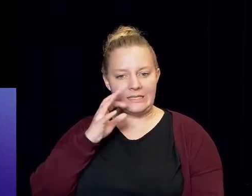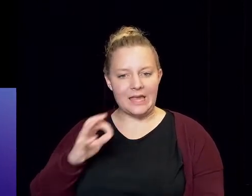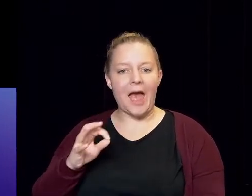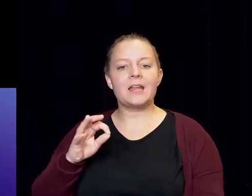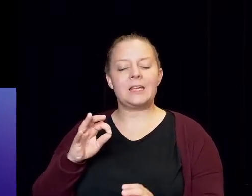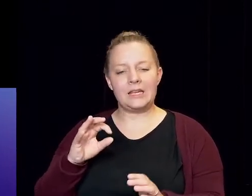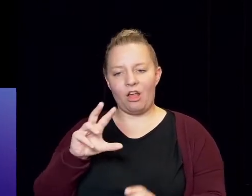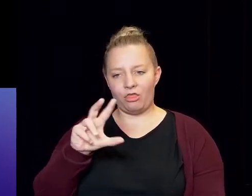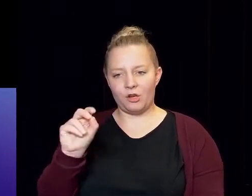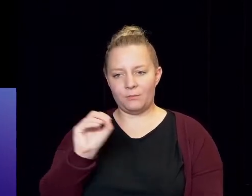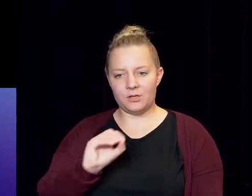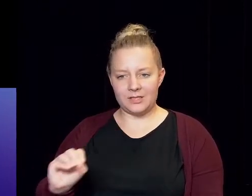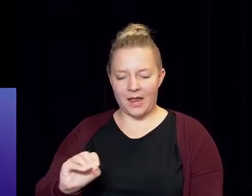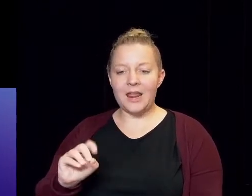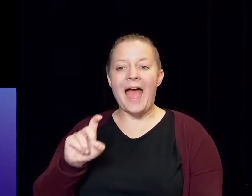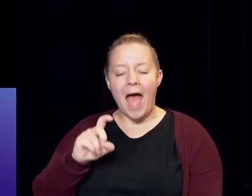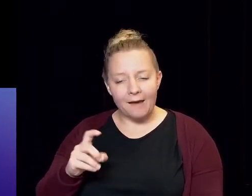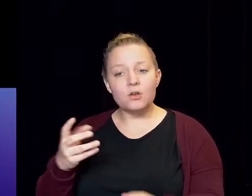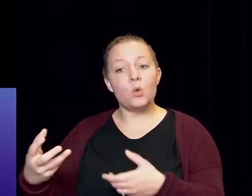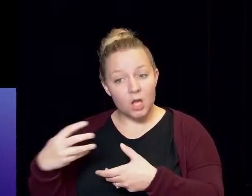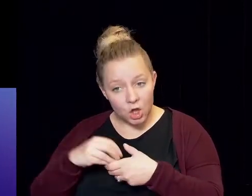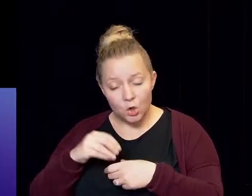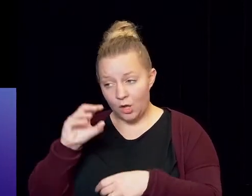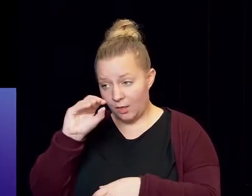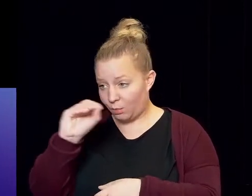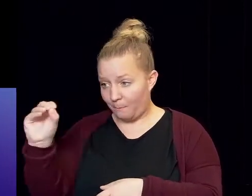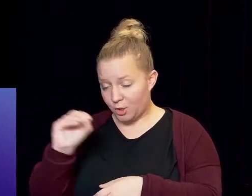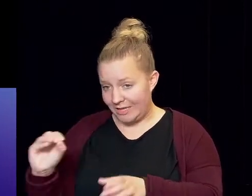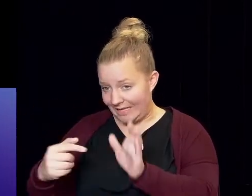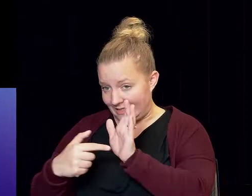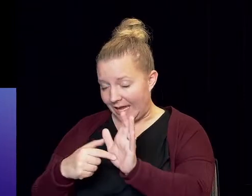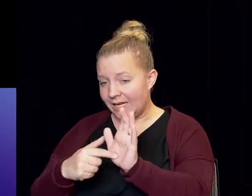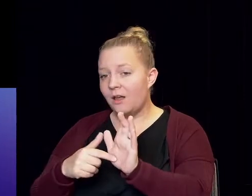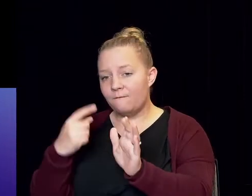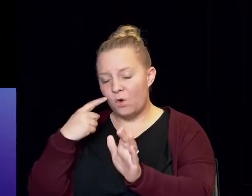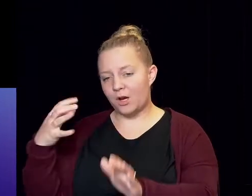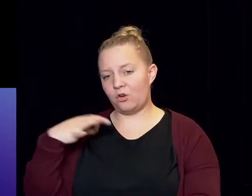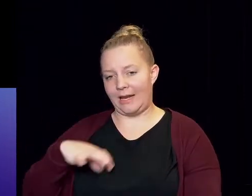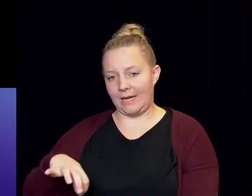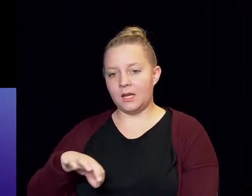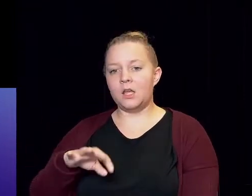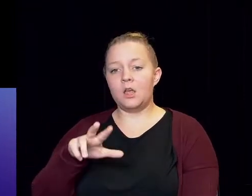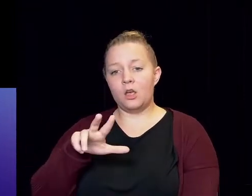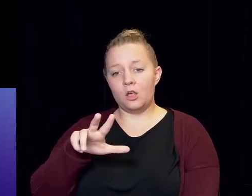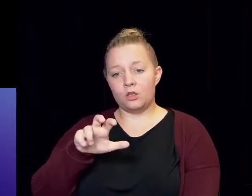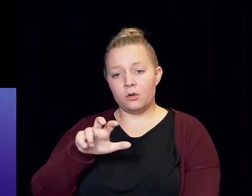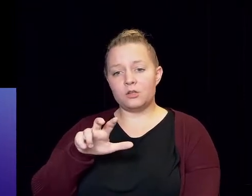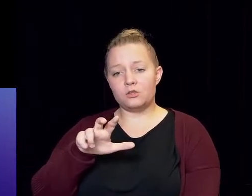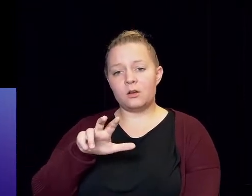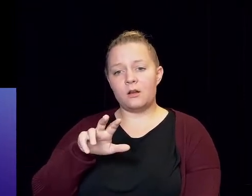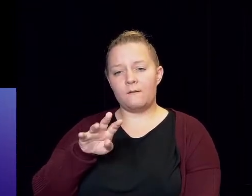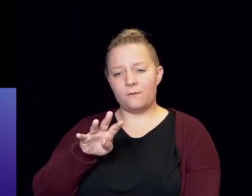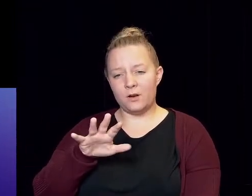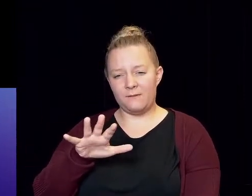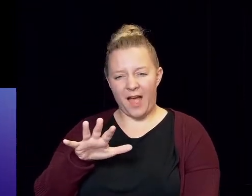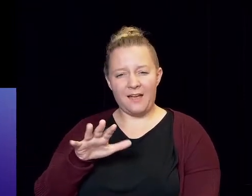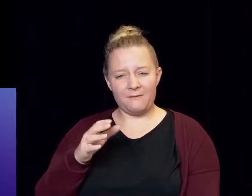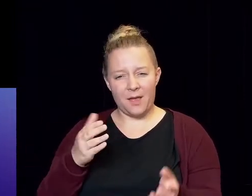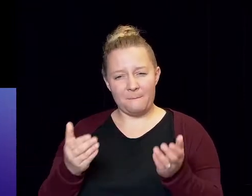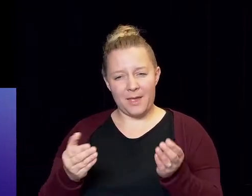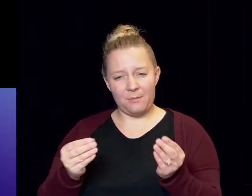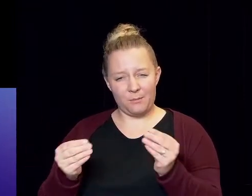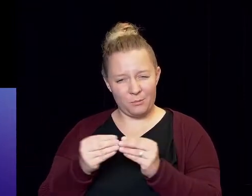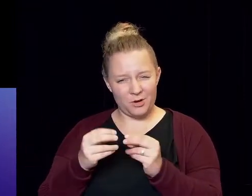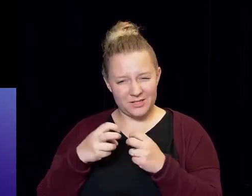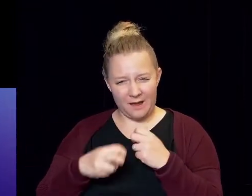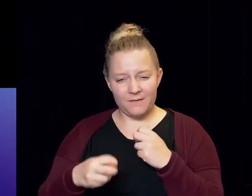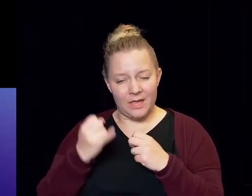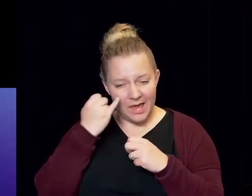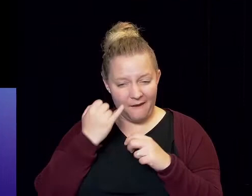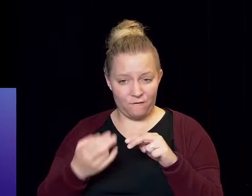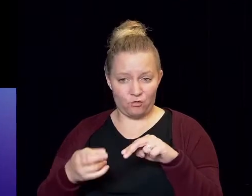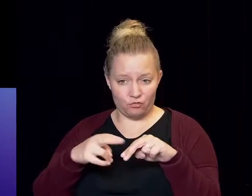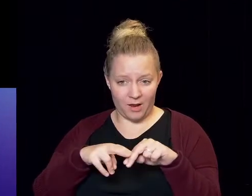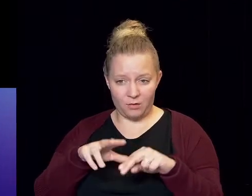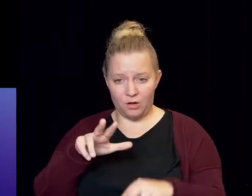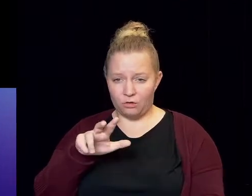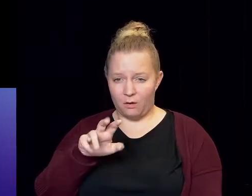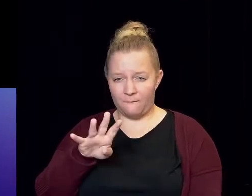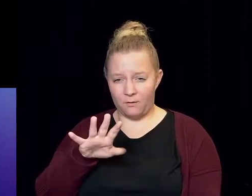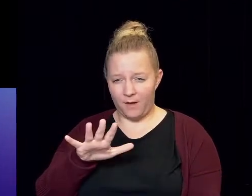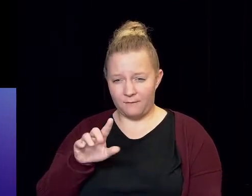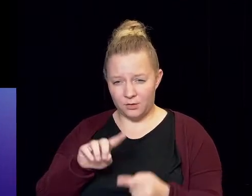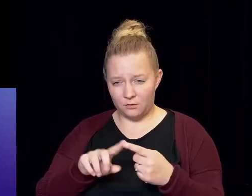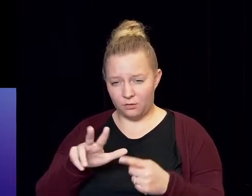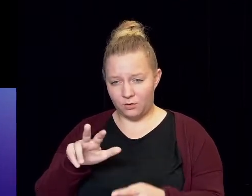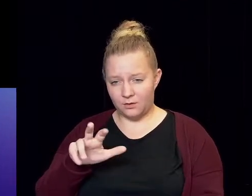your percent sign with it to get credit. 30% of 345 might be a bit tricky. But if we round 345 to 350,